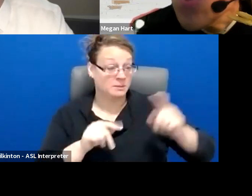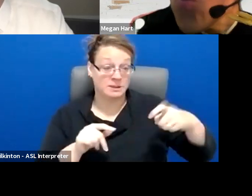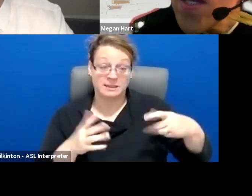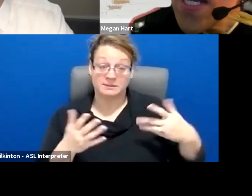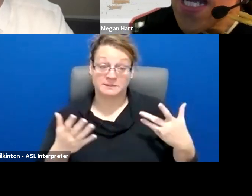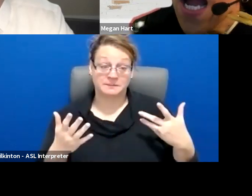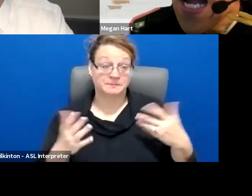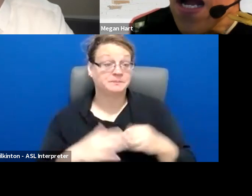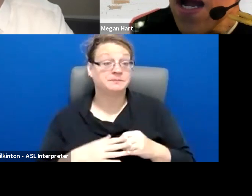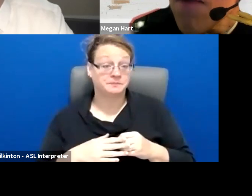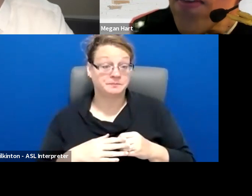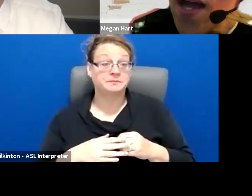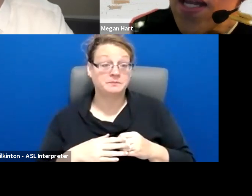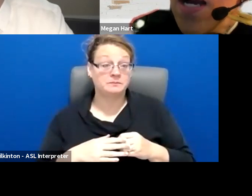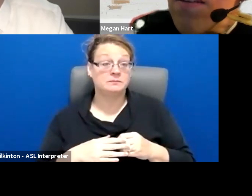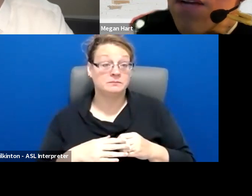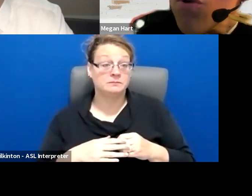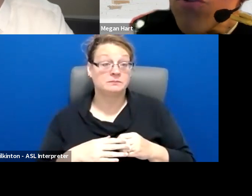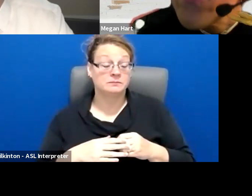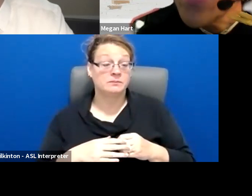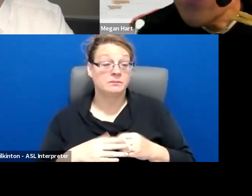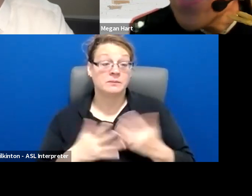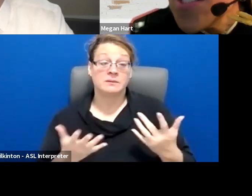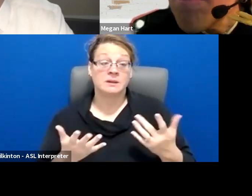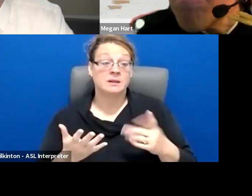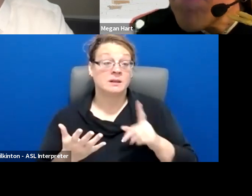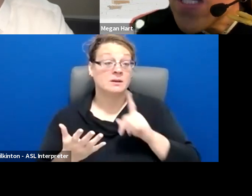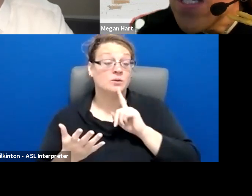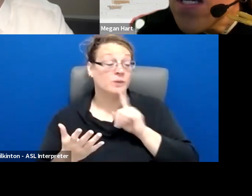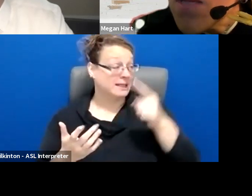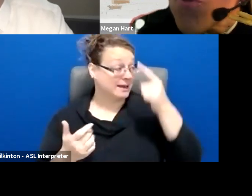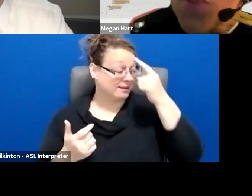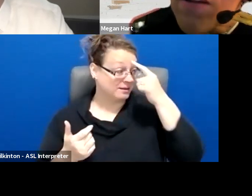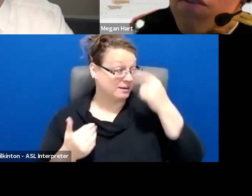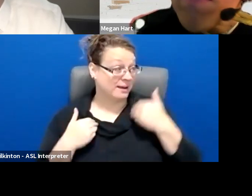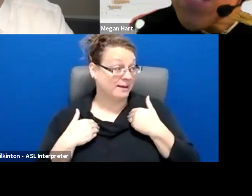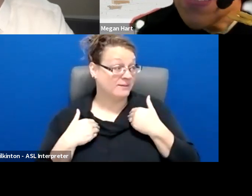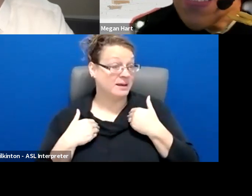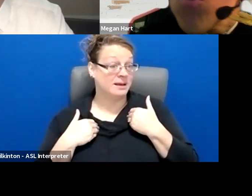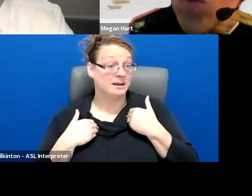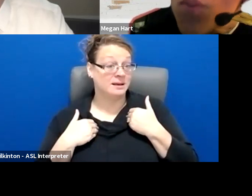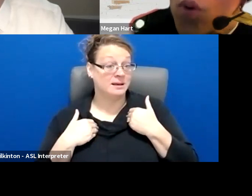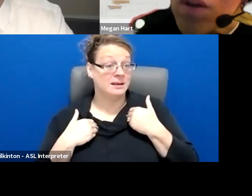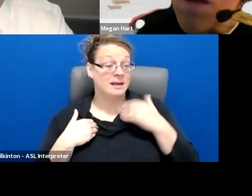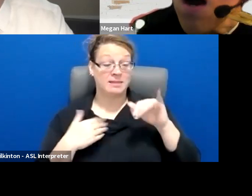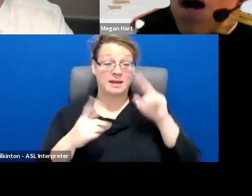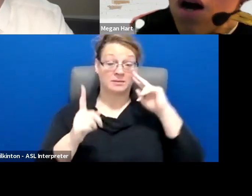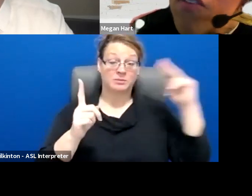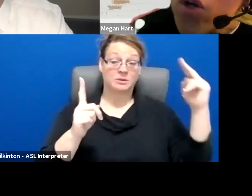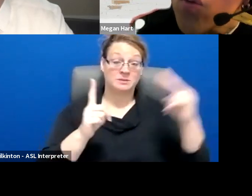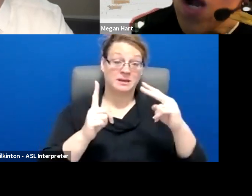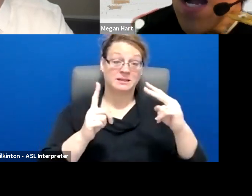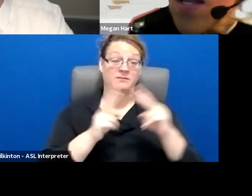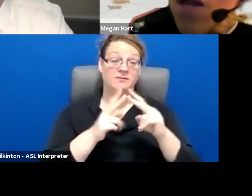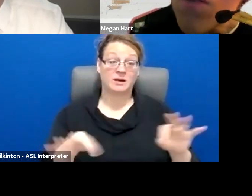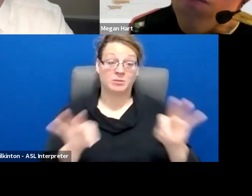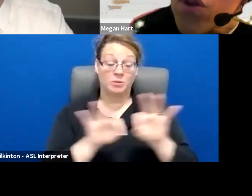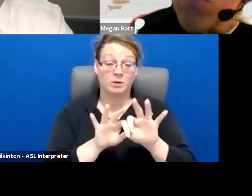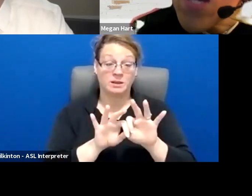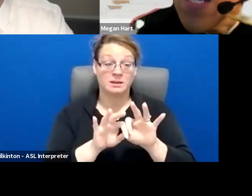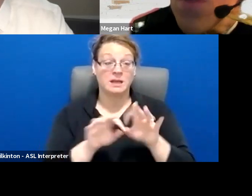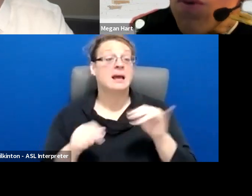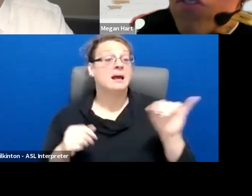So therefore, we are more successful helping them find the services and resources they need.